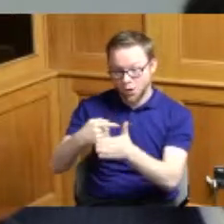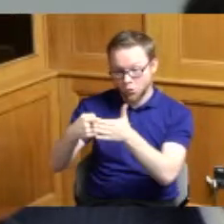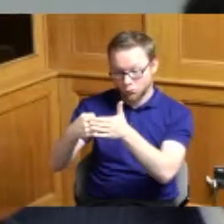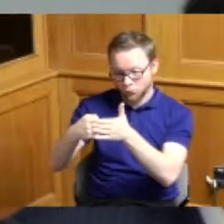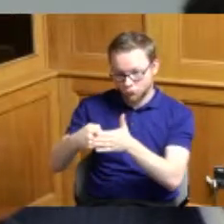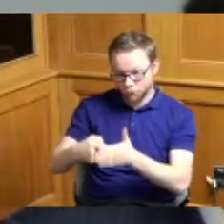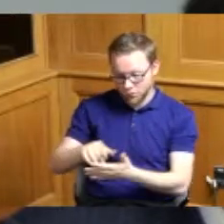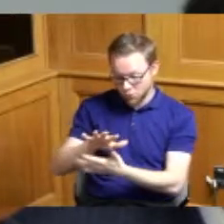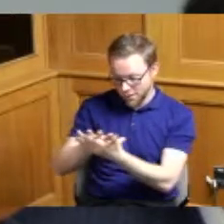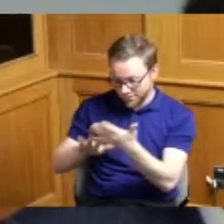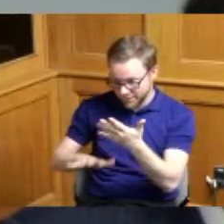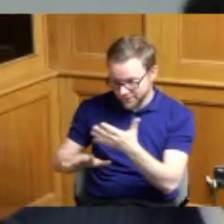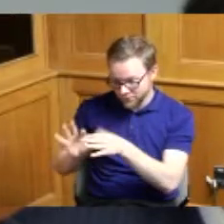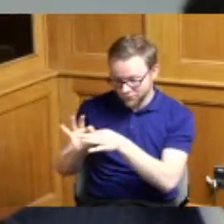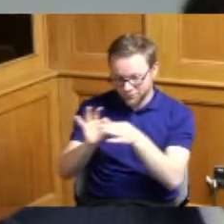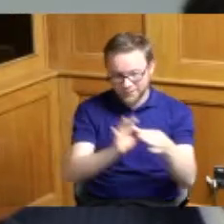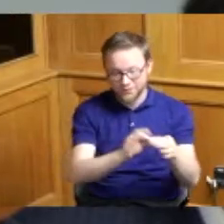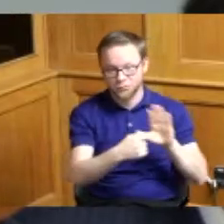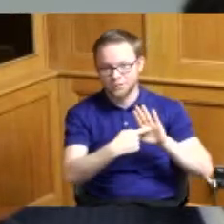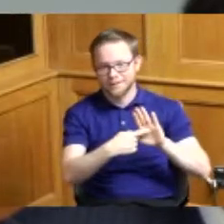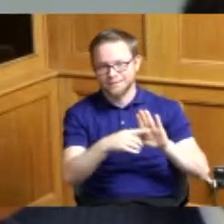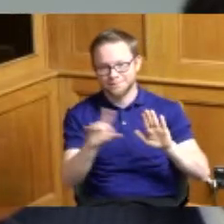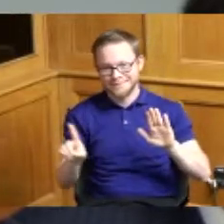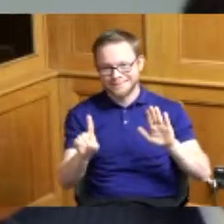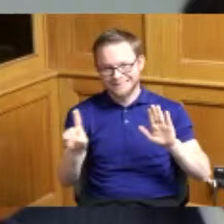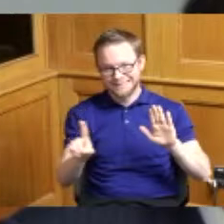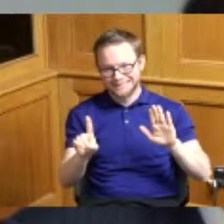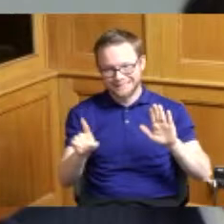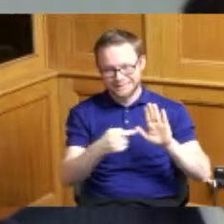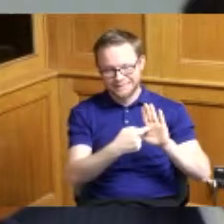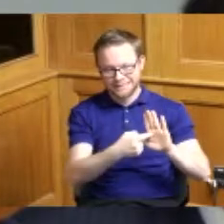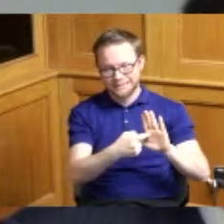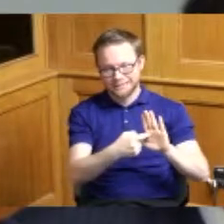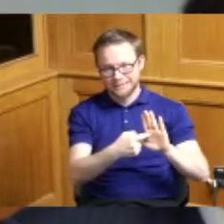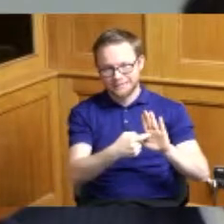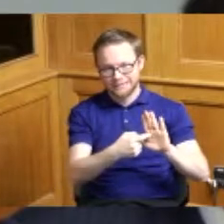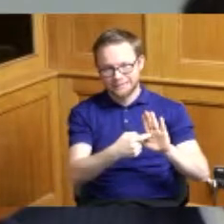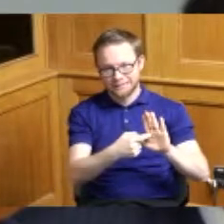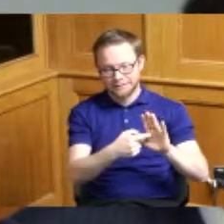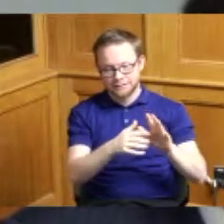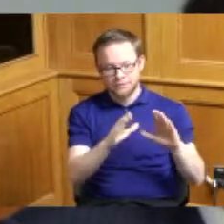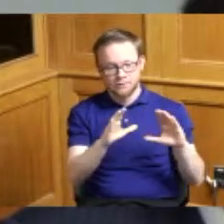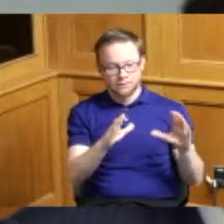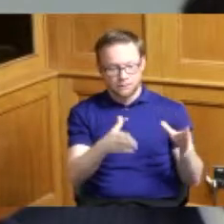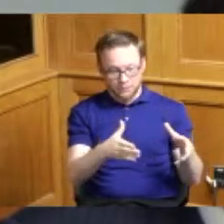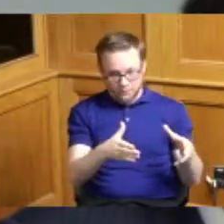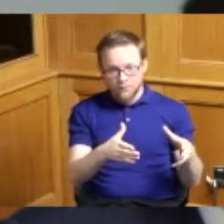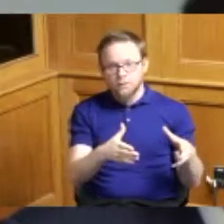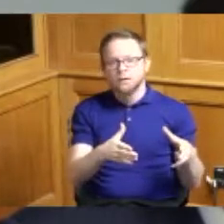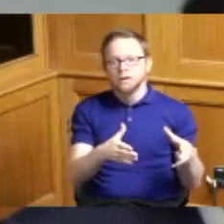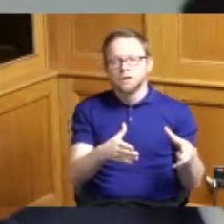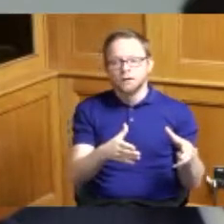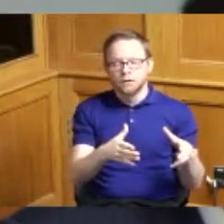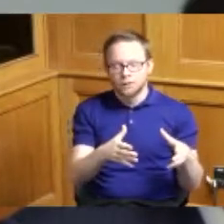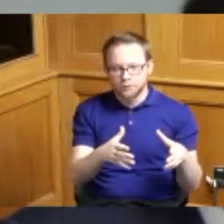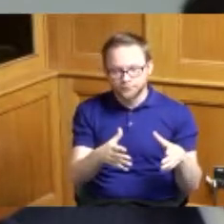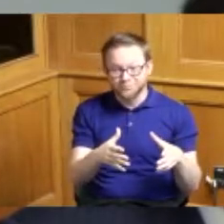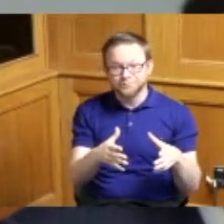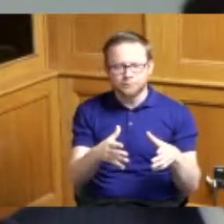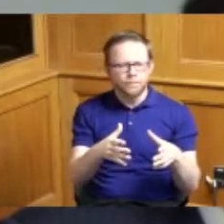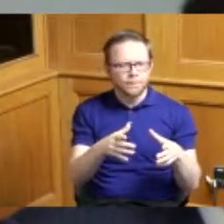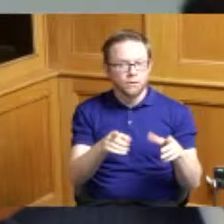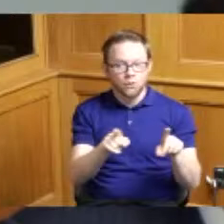is in exhibit d uh and uh and further within the scope of excuse me our master plan and our and